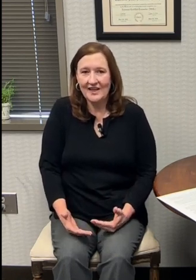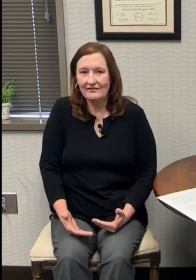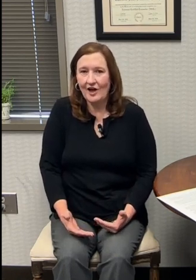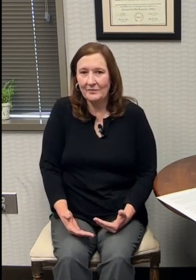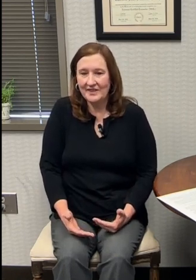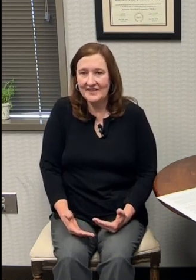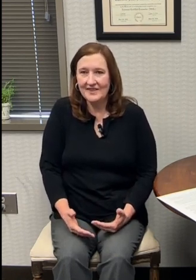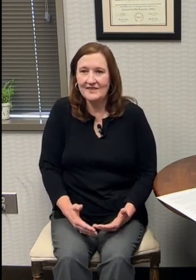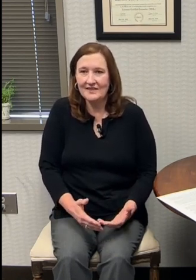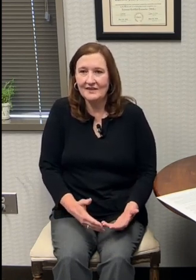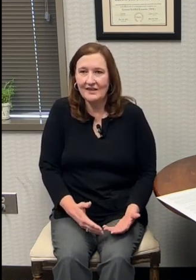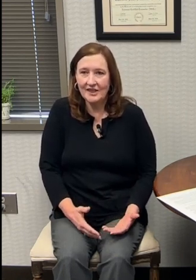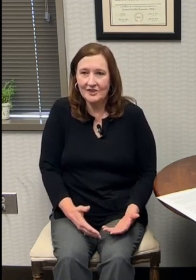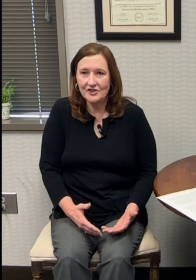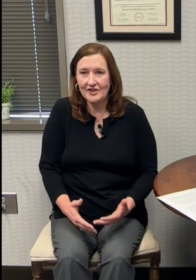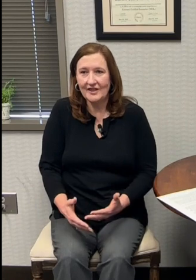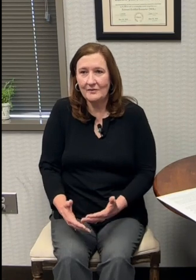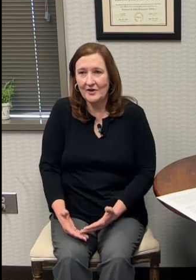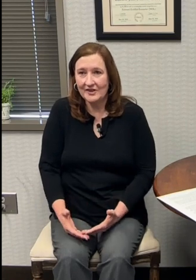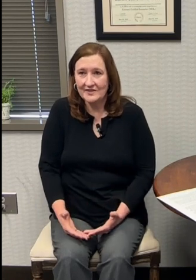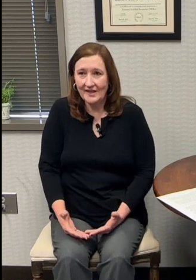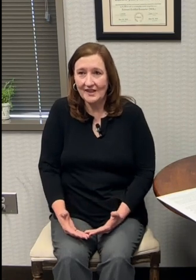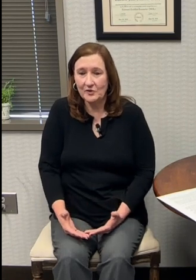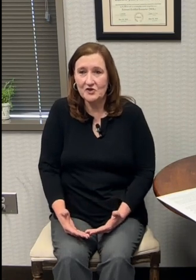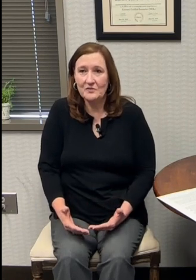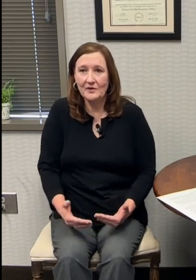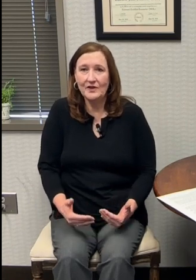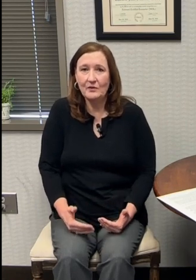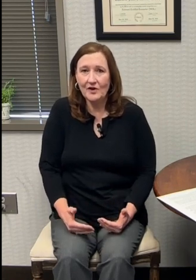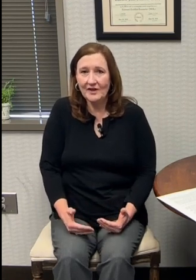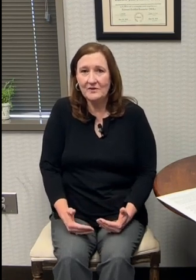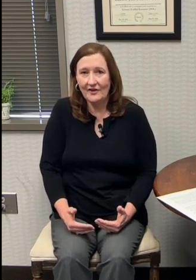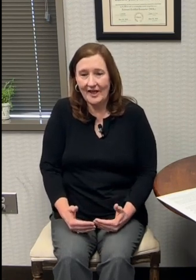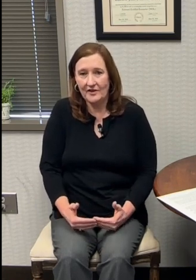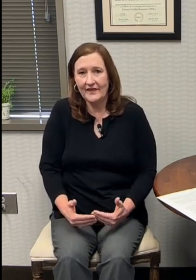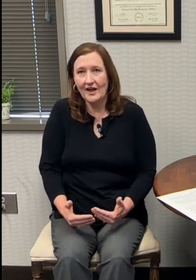to have competencies and English and American Sign Language but when they work in mental health they